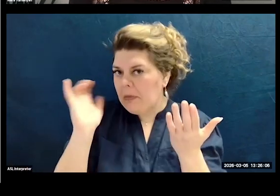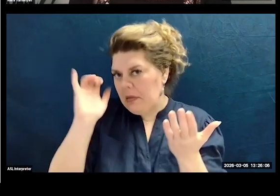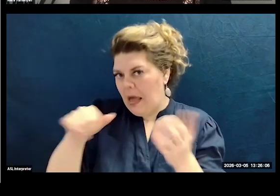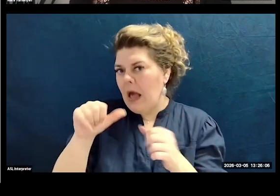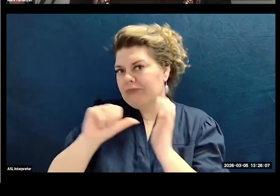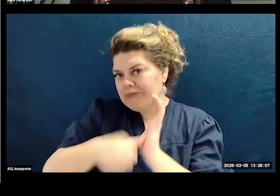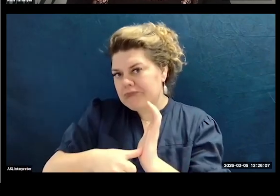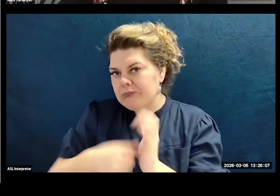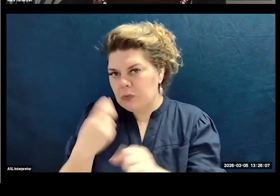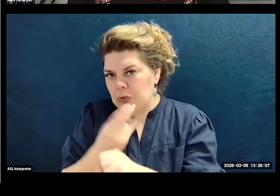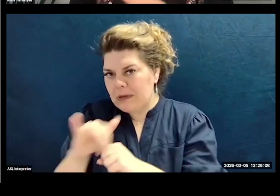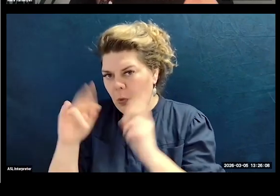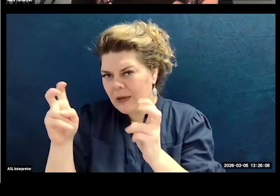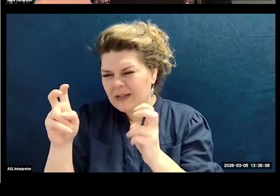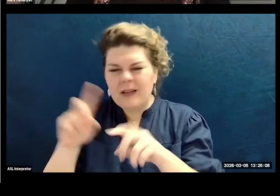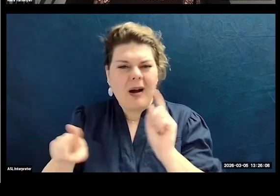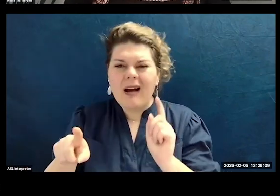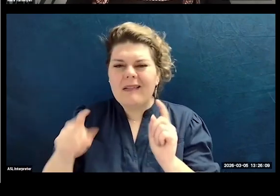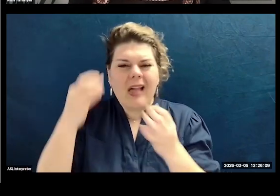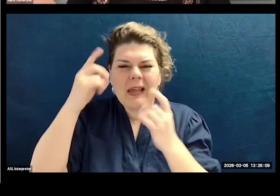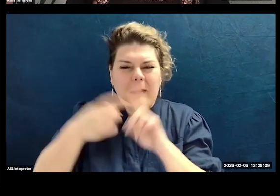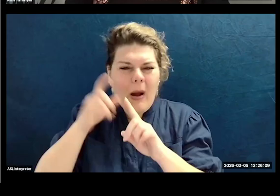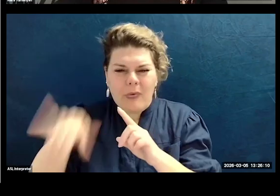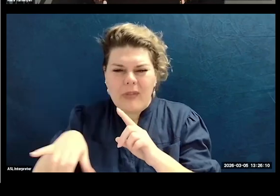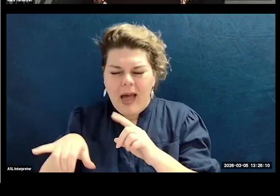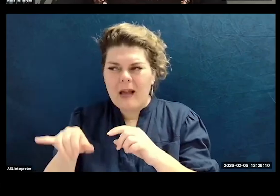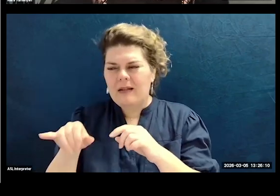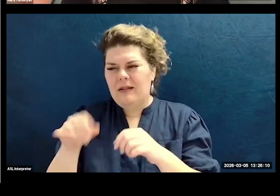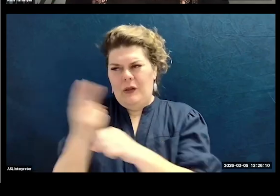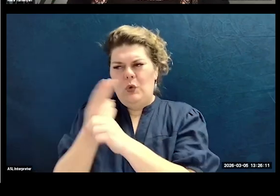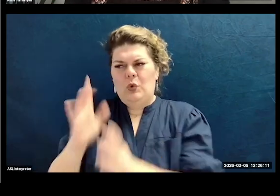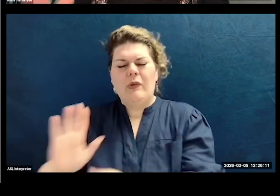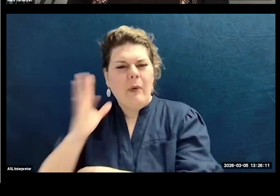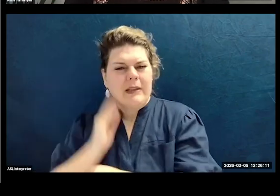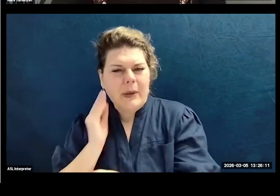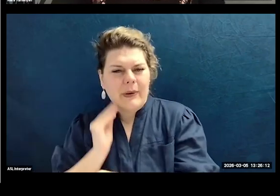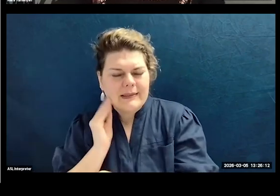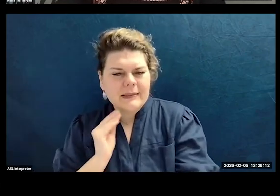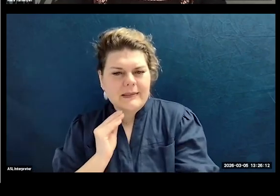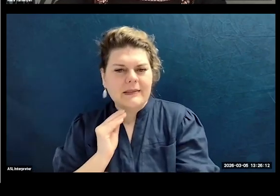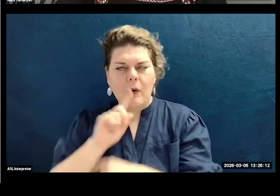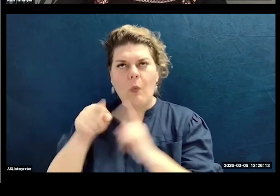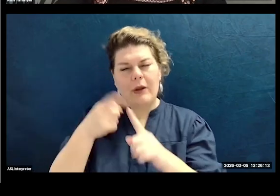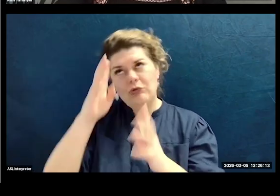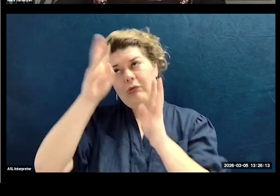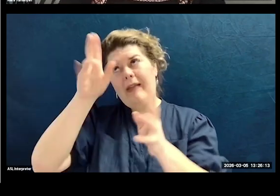But otherwise, think about also user experience as you're crafting your alt text